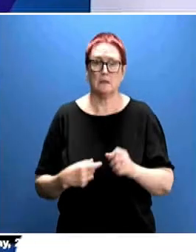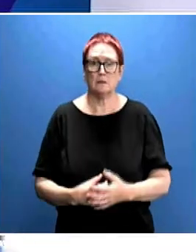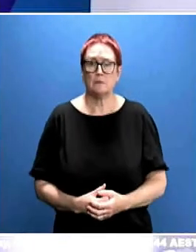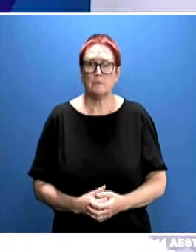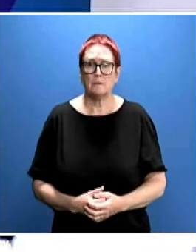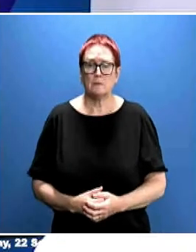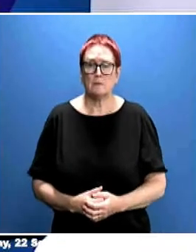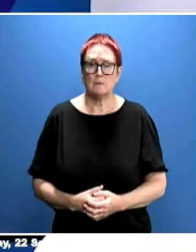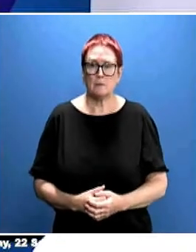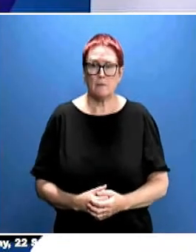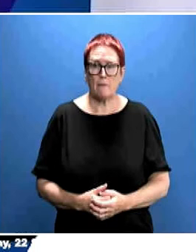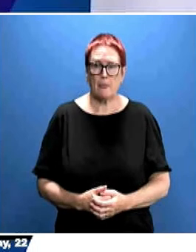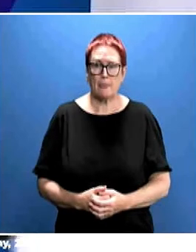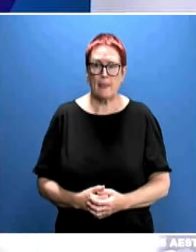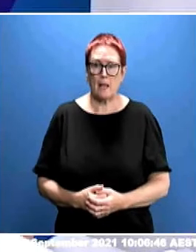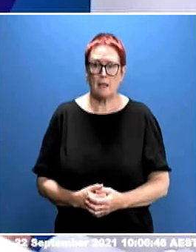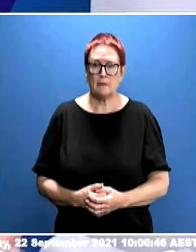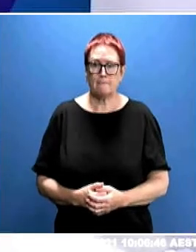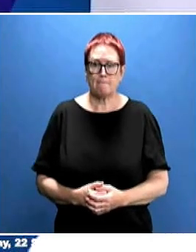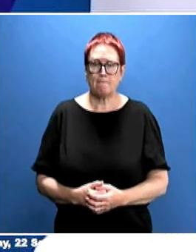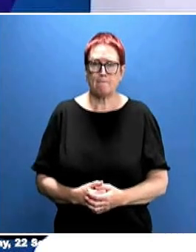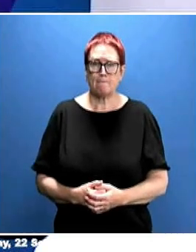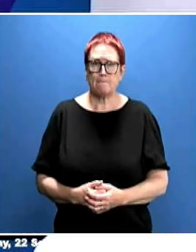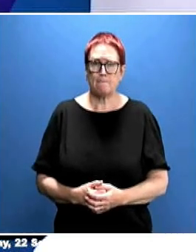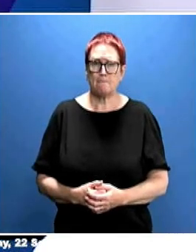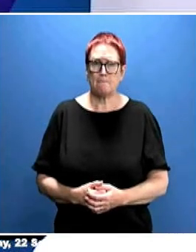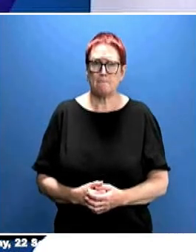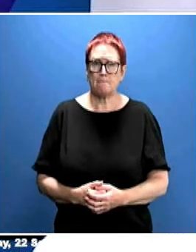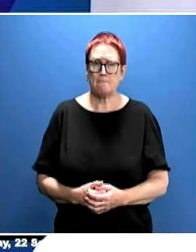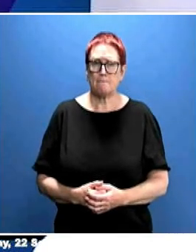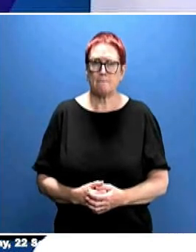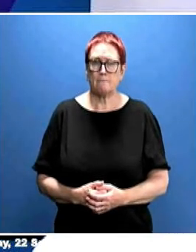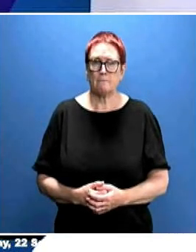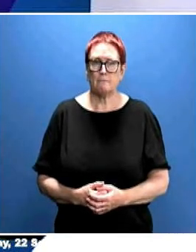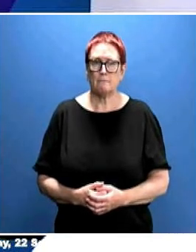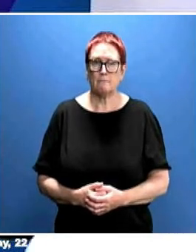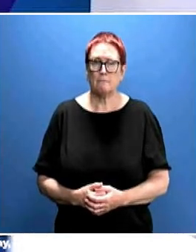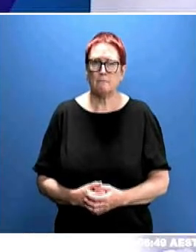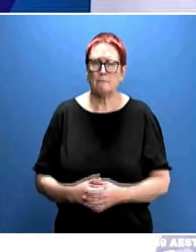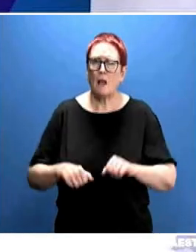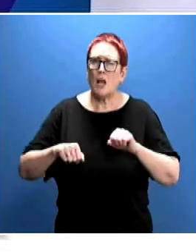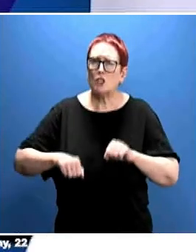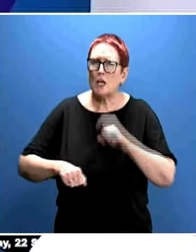I believe also, just to be clear, that there were 12 issues